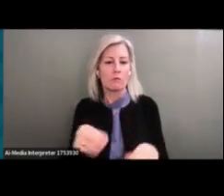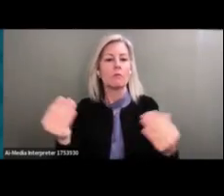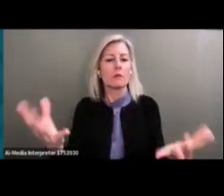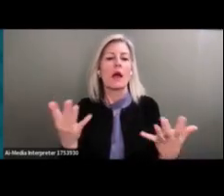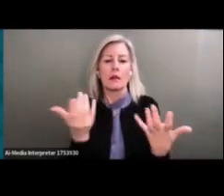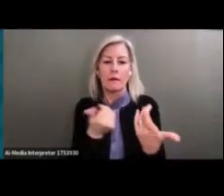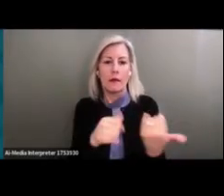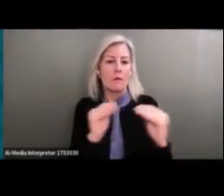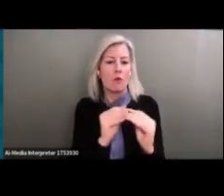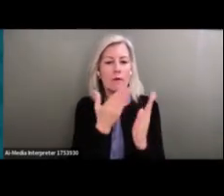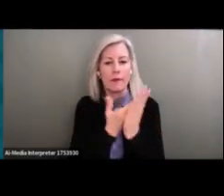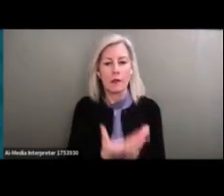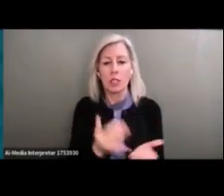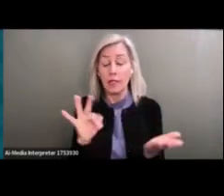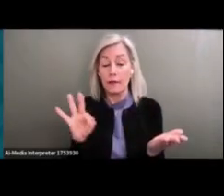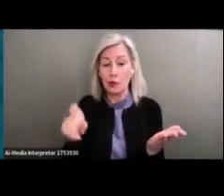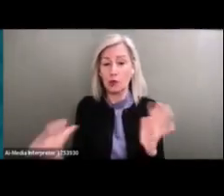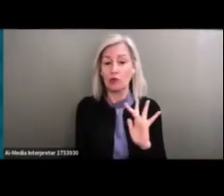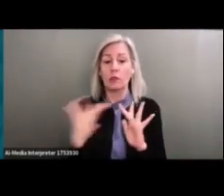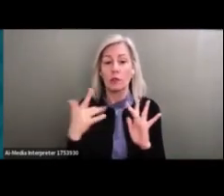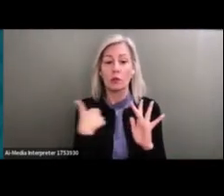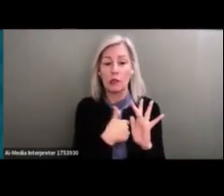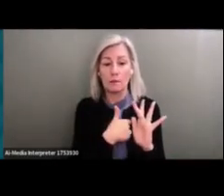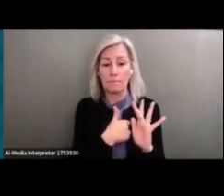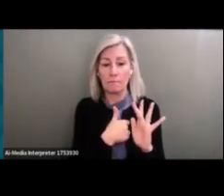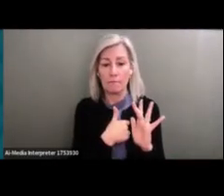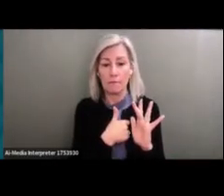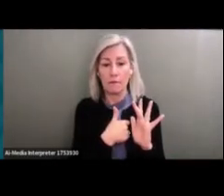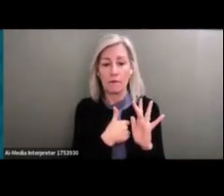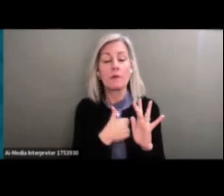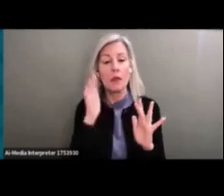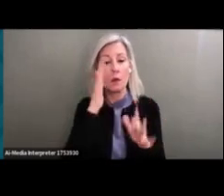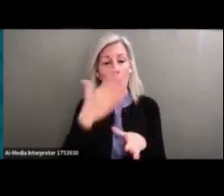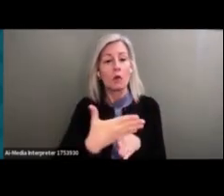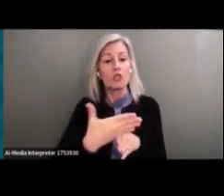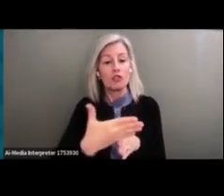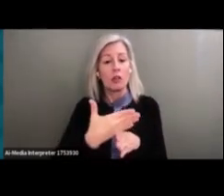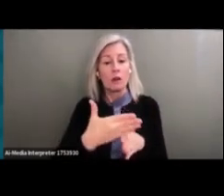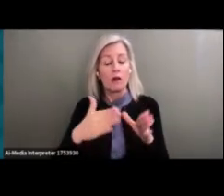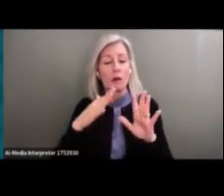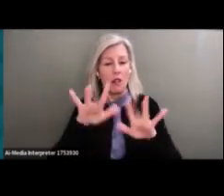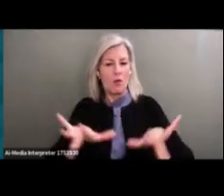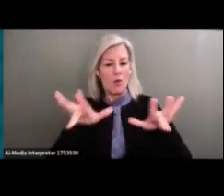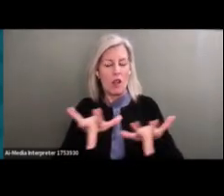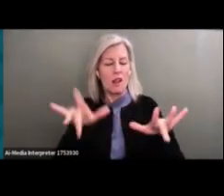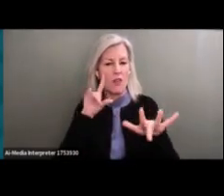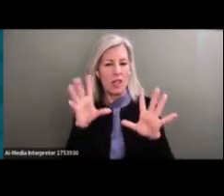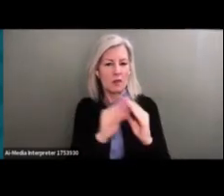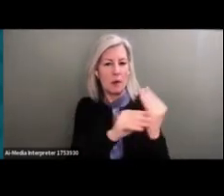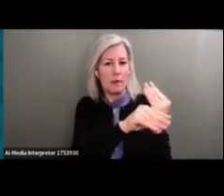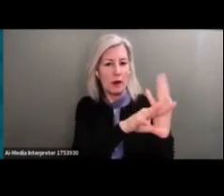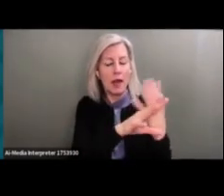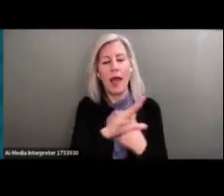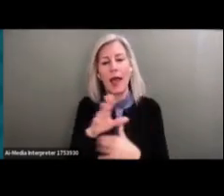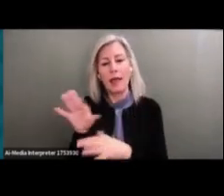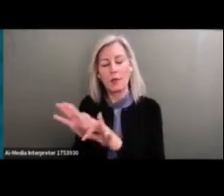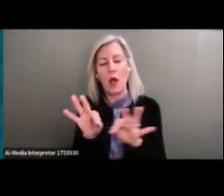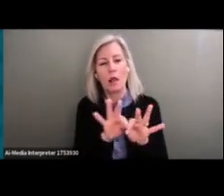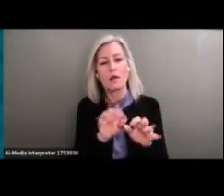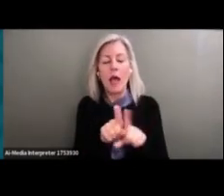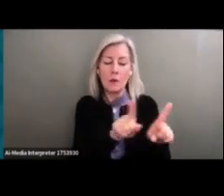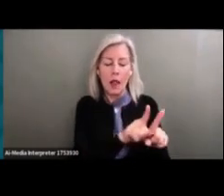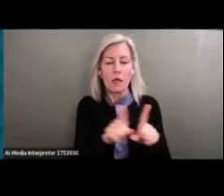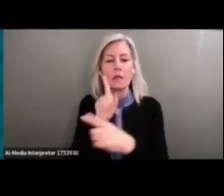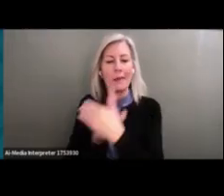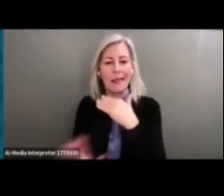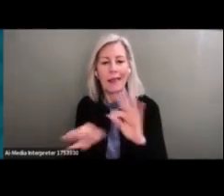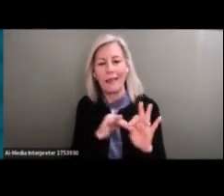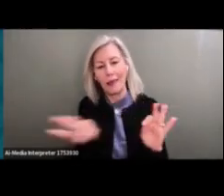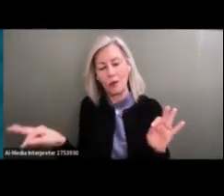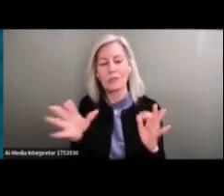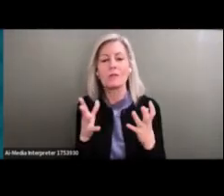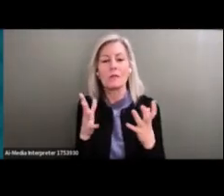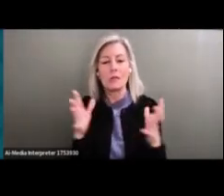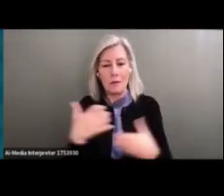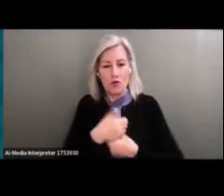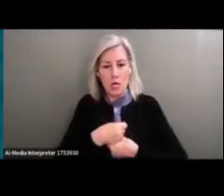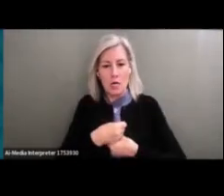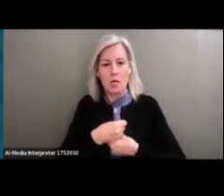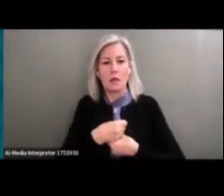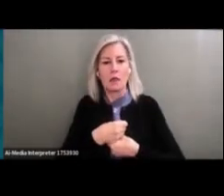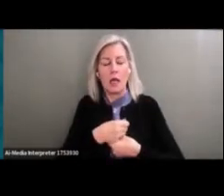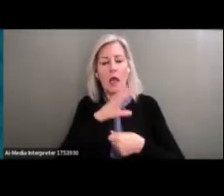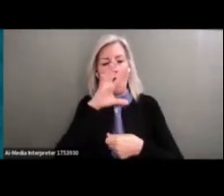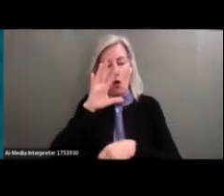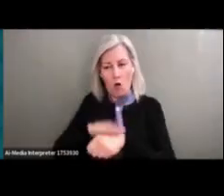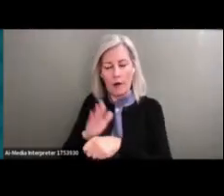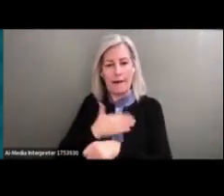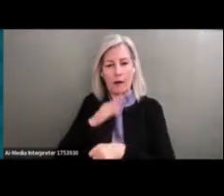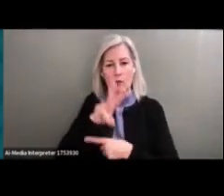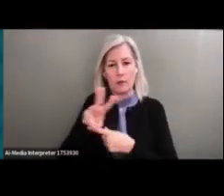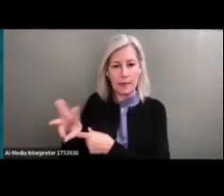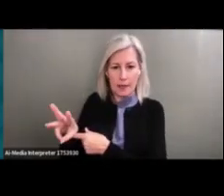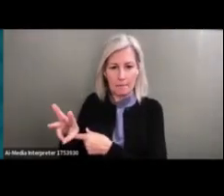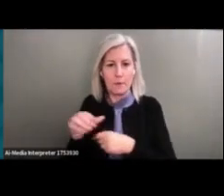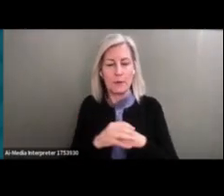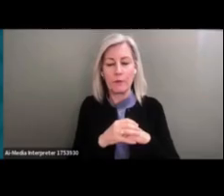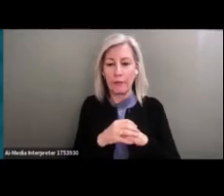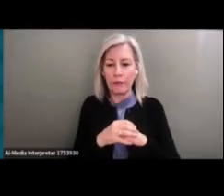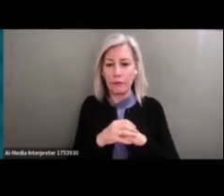Further verification, if you need to reach out to us. We will share the recording of this webinar along with a plain language summary and transcripts on the grassroots project website.